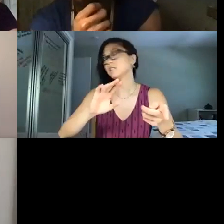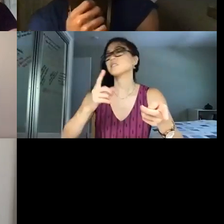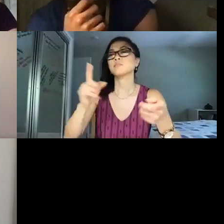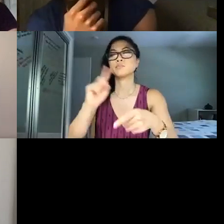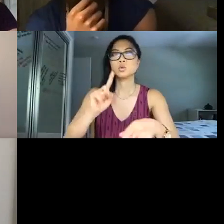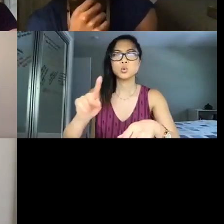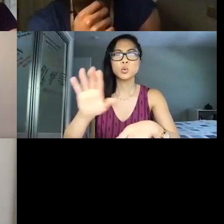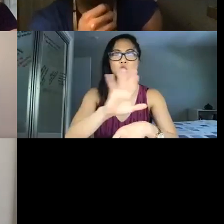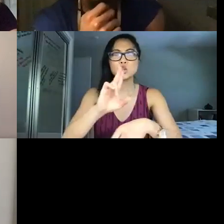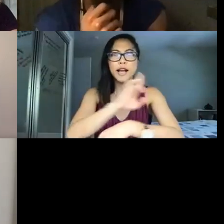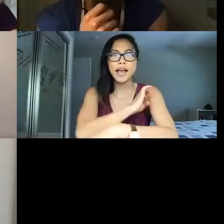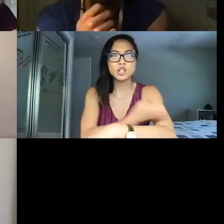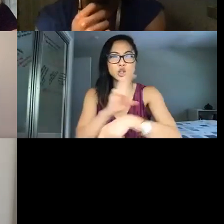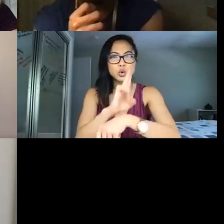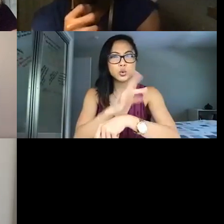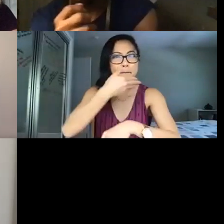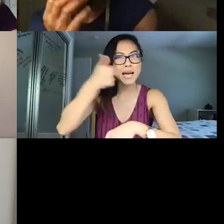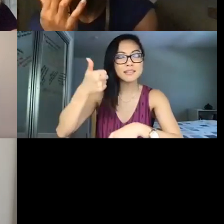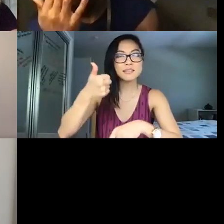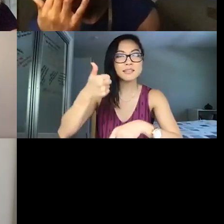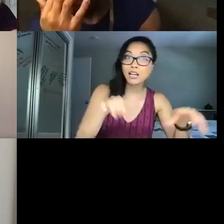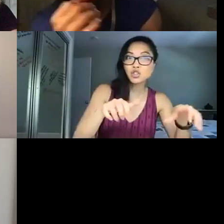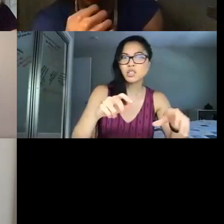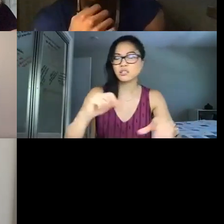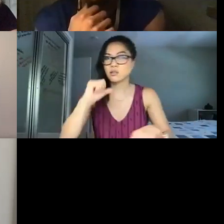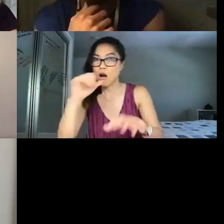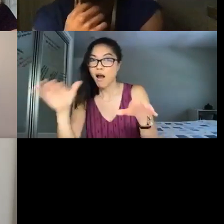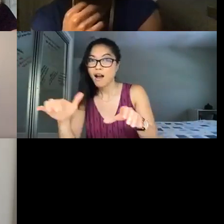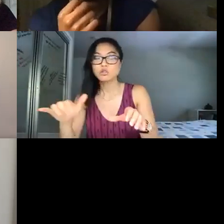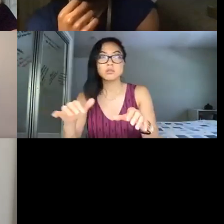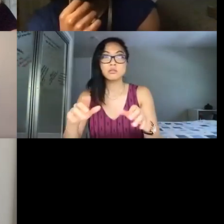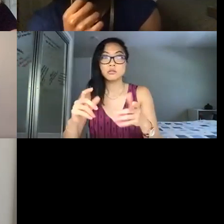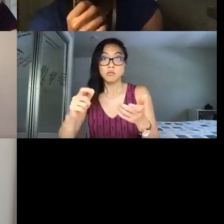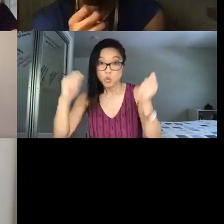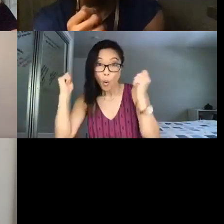Or nonactions? Right? Everyone doesn't need to be protesting with a picket.